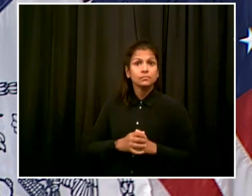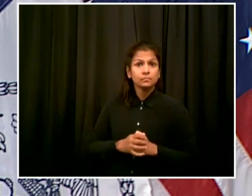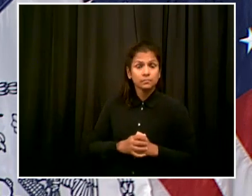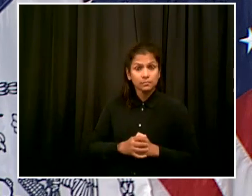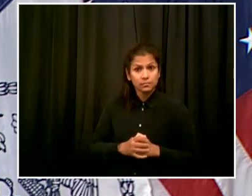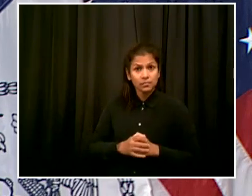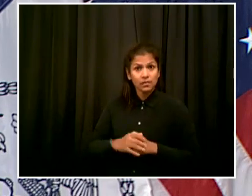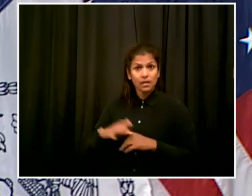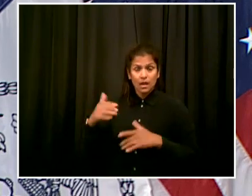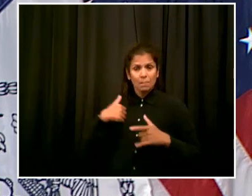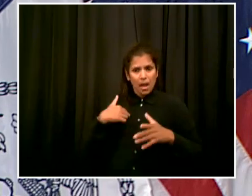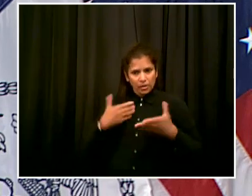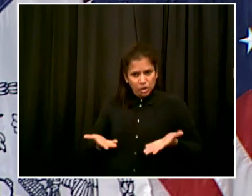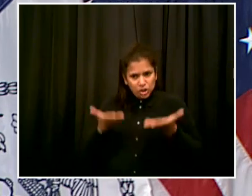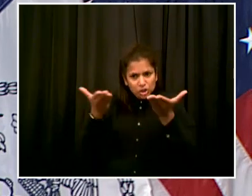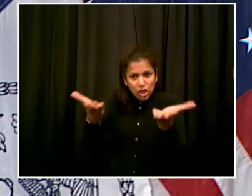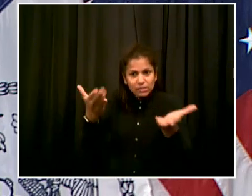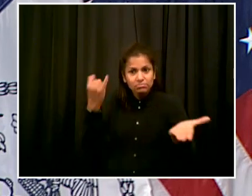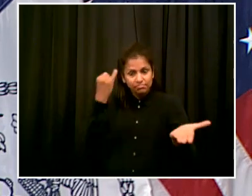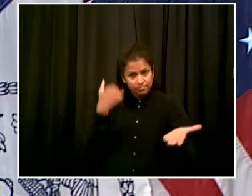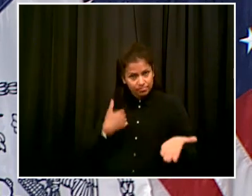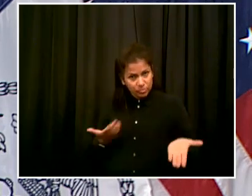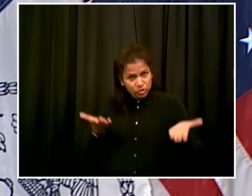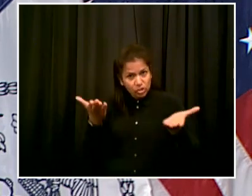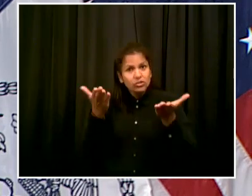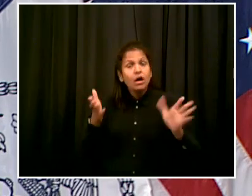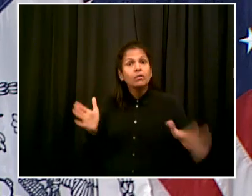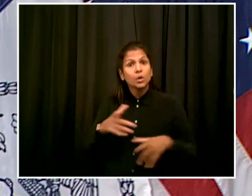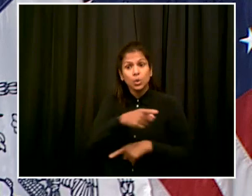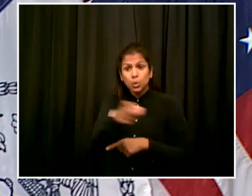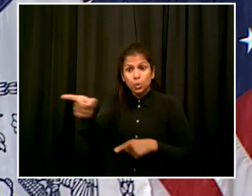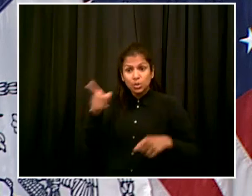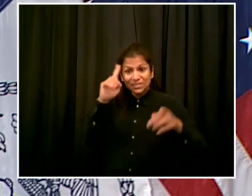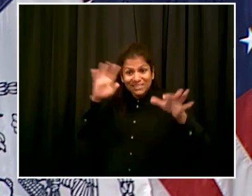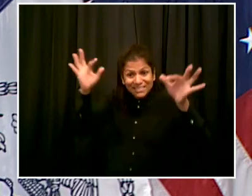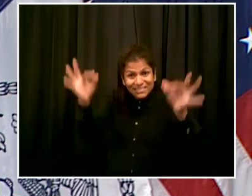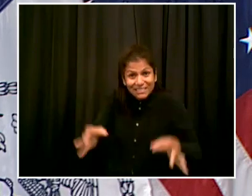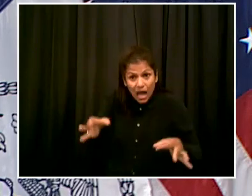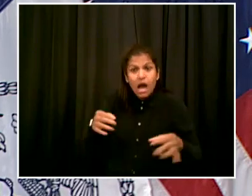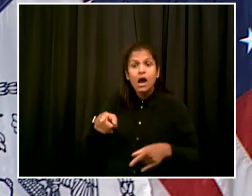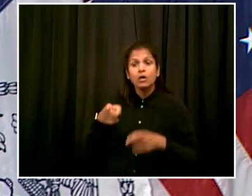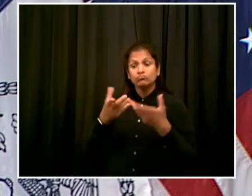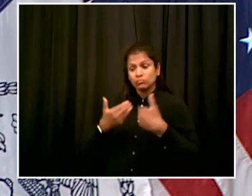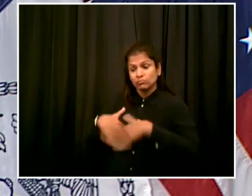BUT, THINKNIG THROUGH THE PERSPECTIVE OF PARENTS, YOU OKNW RIGHT NOW,